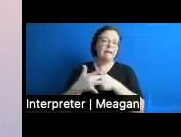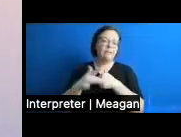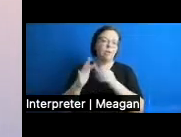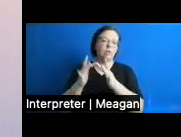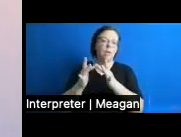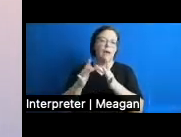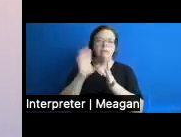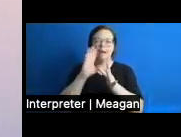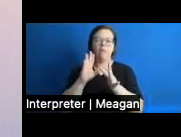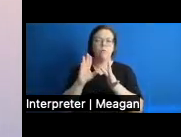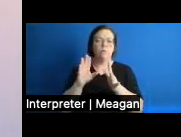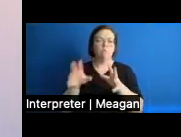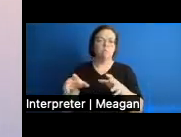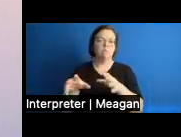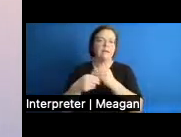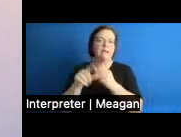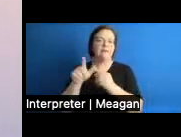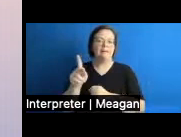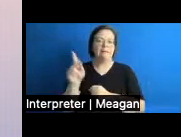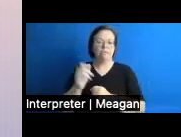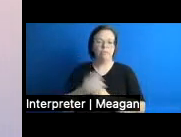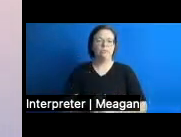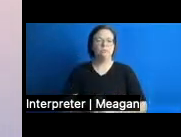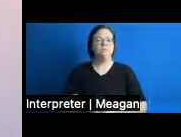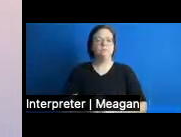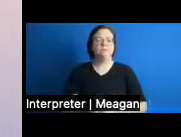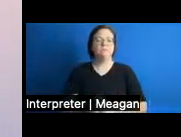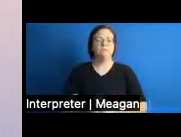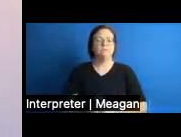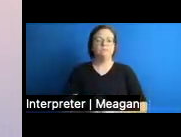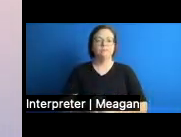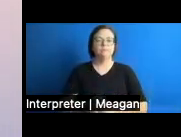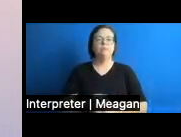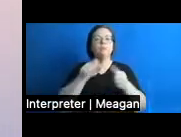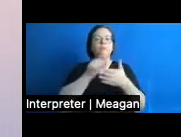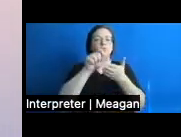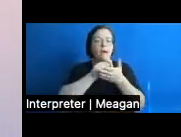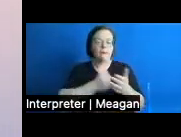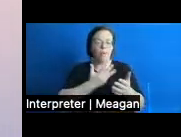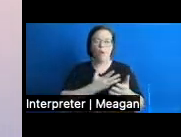that link since I don't think I provided that. To write a poem that so sure of its own possibility,